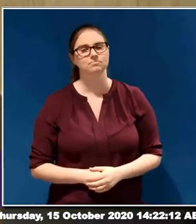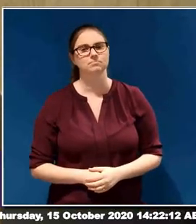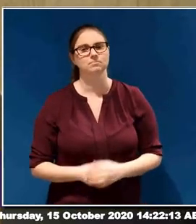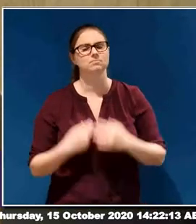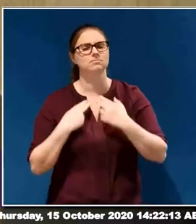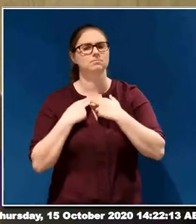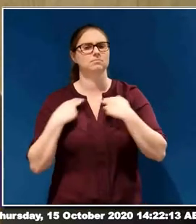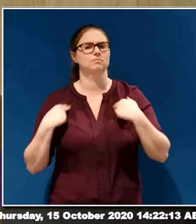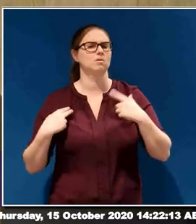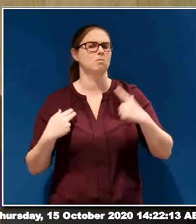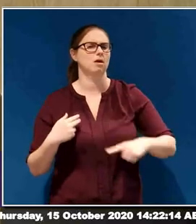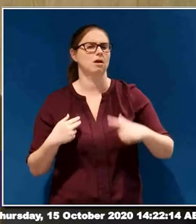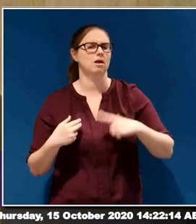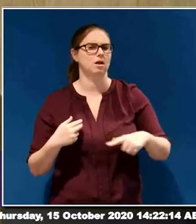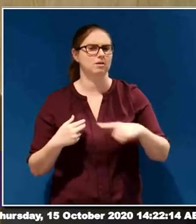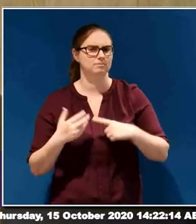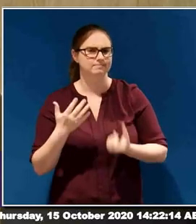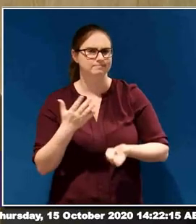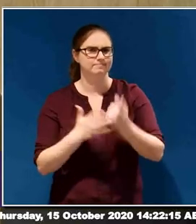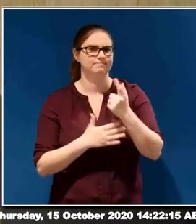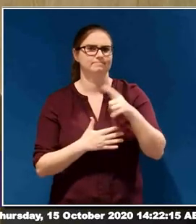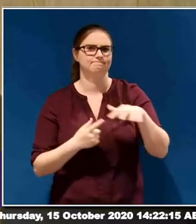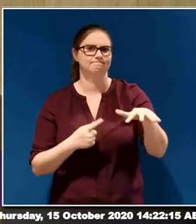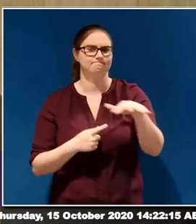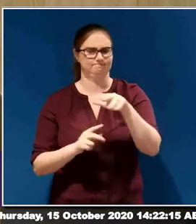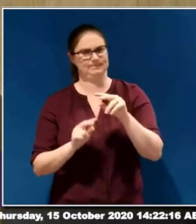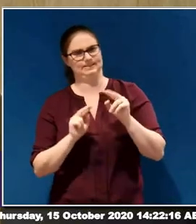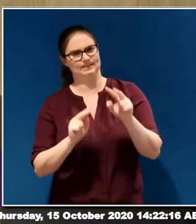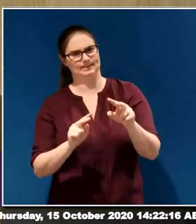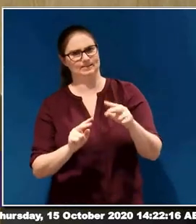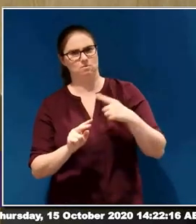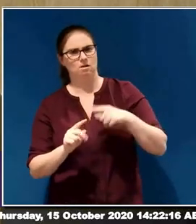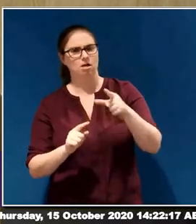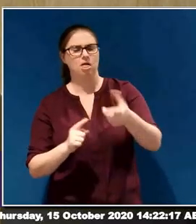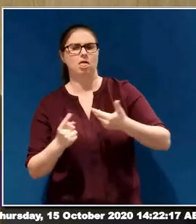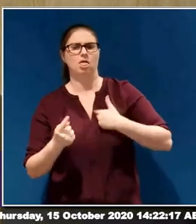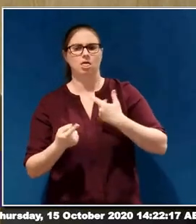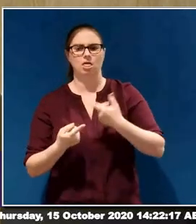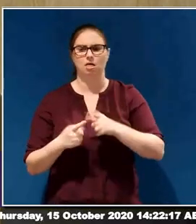were you commonly given for that reluctance?